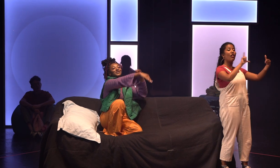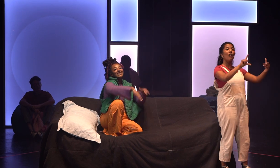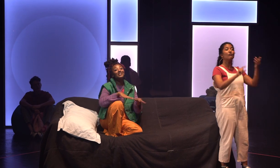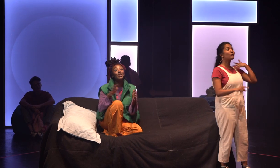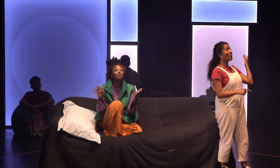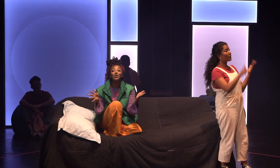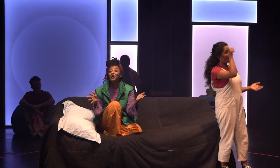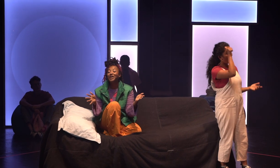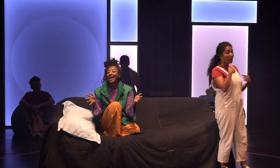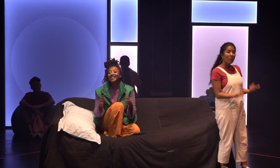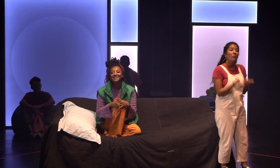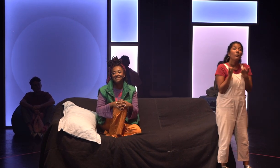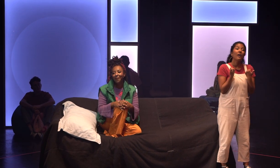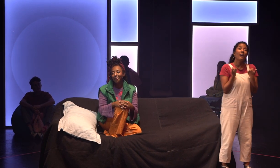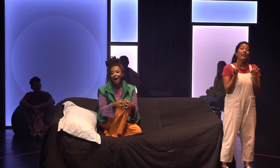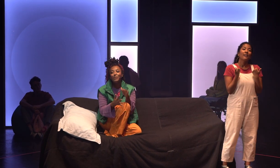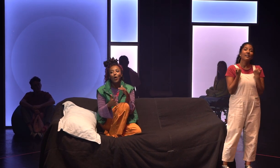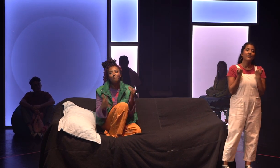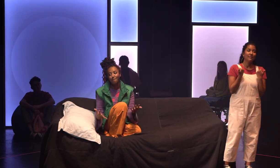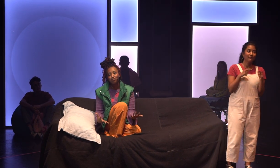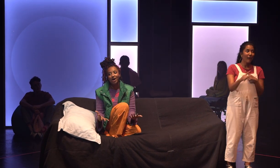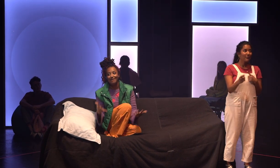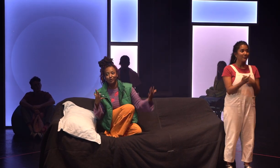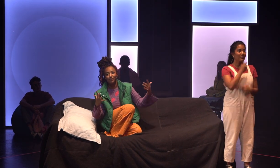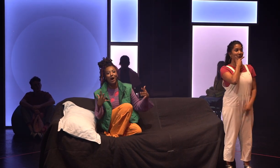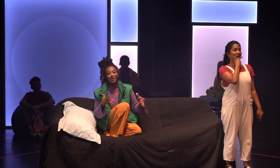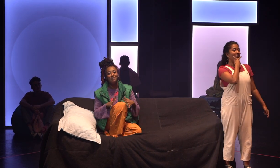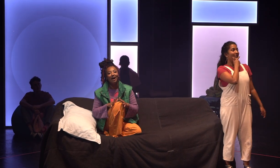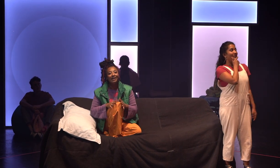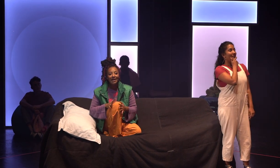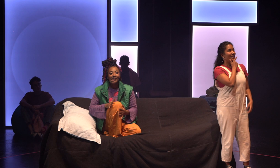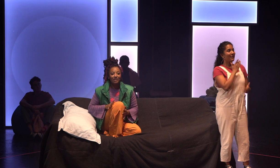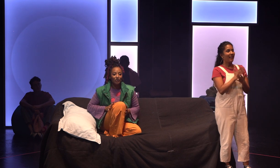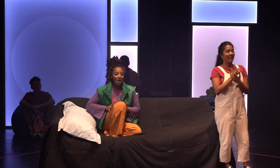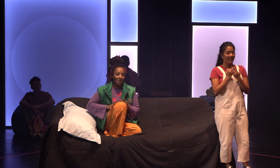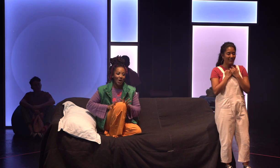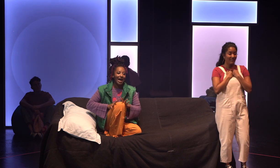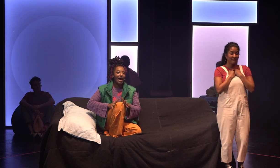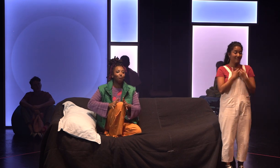Josie so they know I'm doing OK. I put on my bravest smile, but inside I am